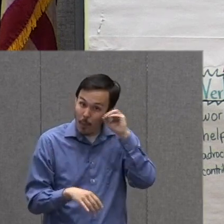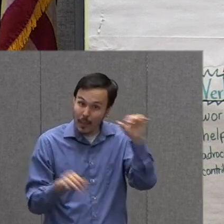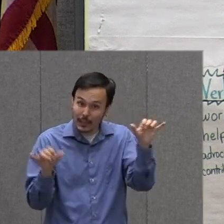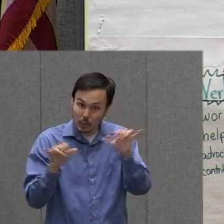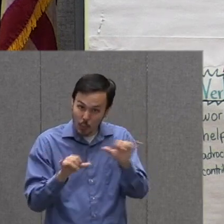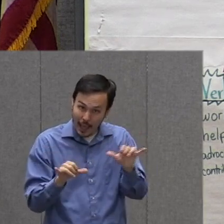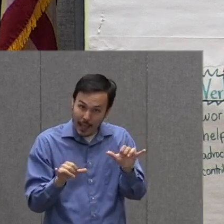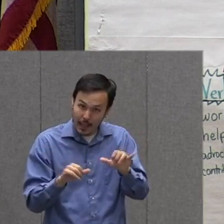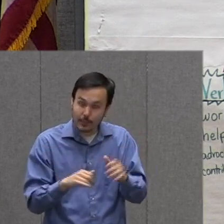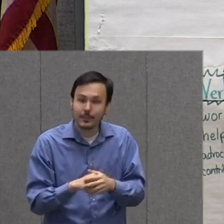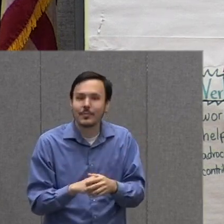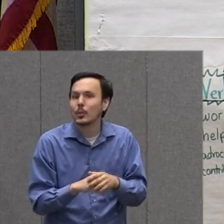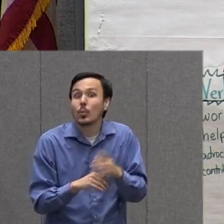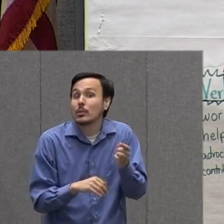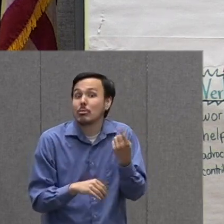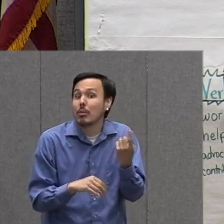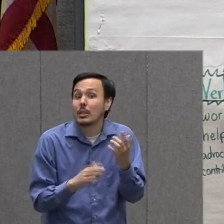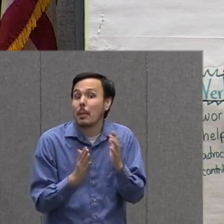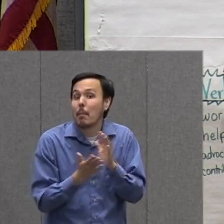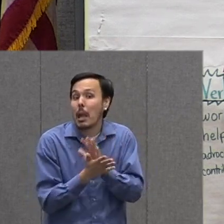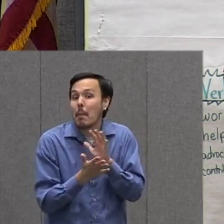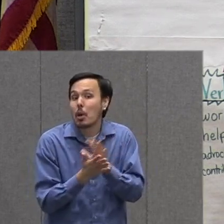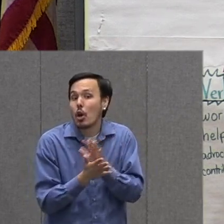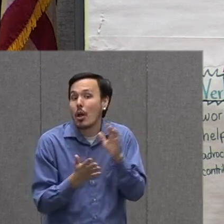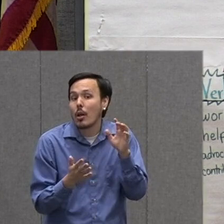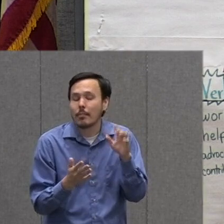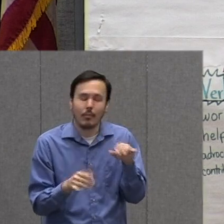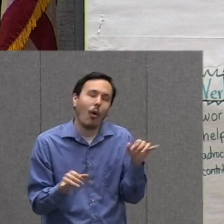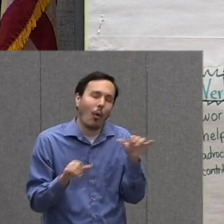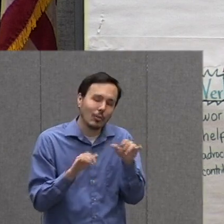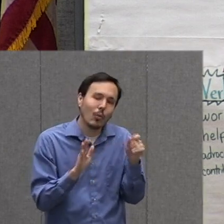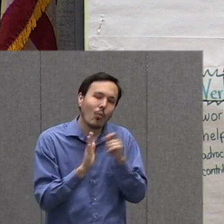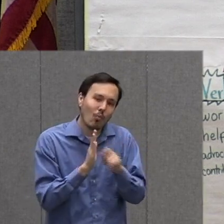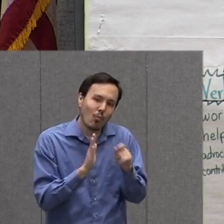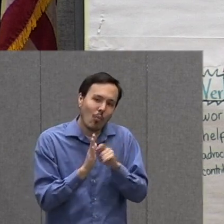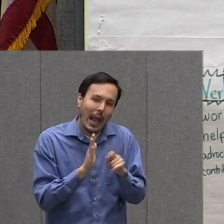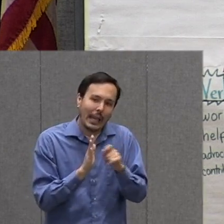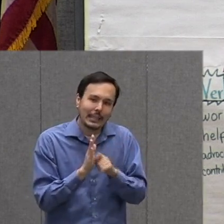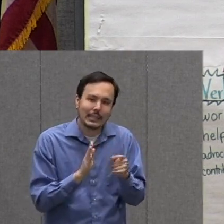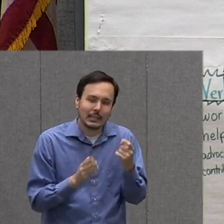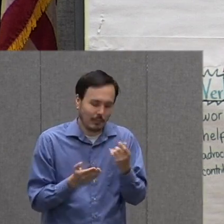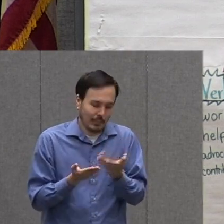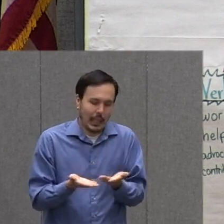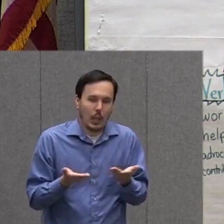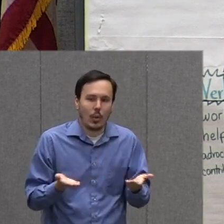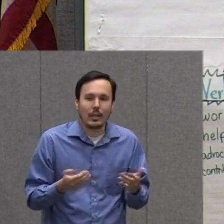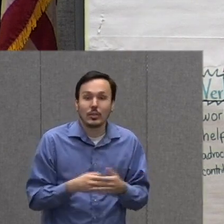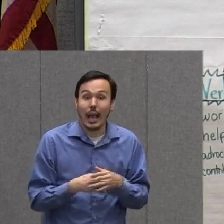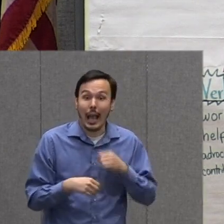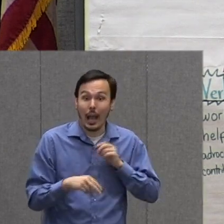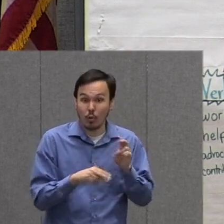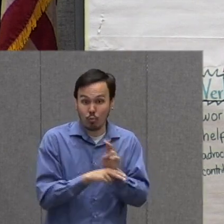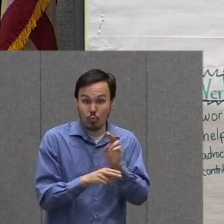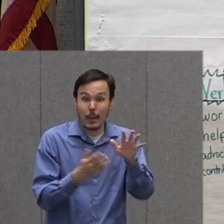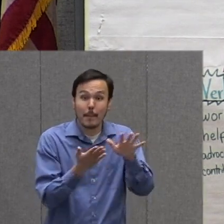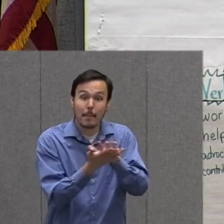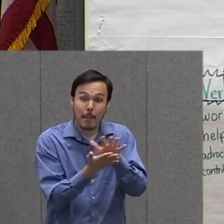with just paper and a writing utensil. I used paper and markers